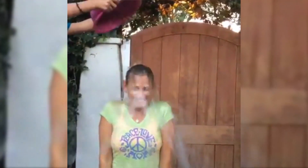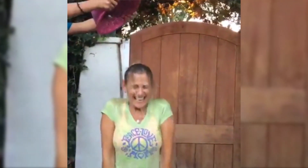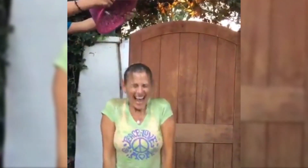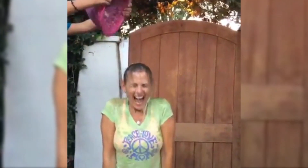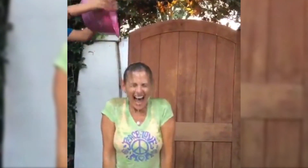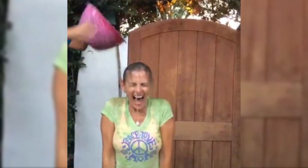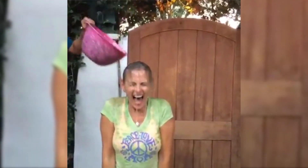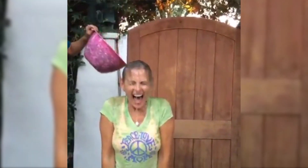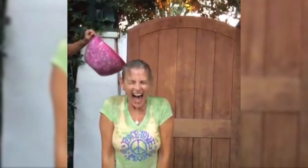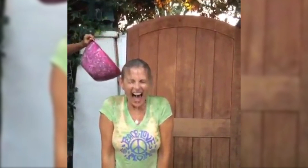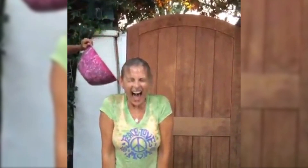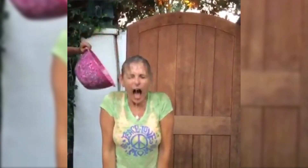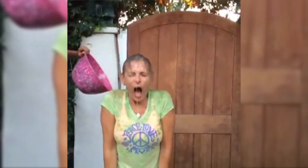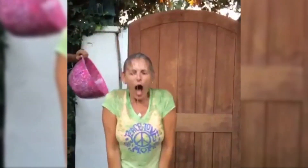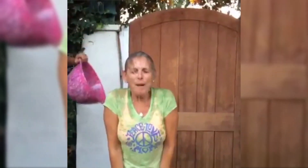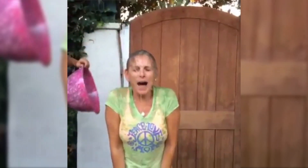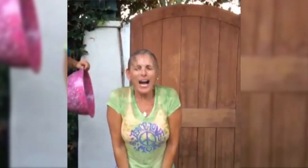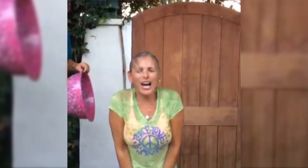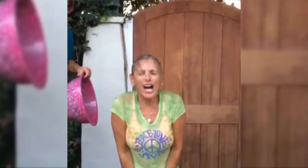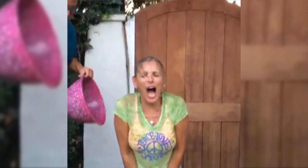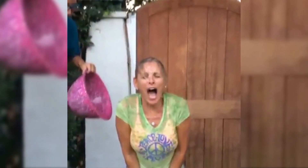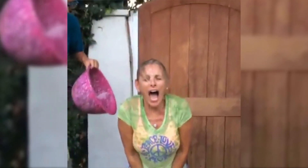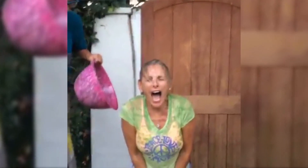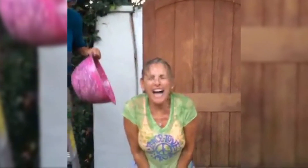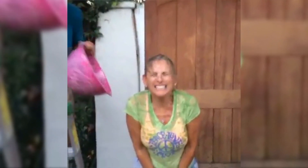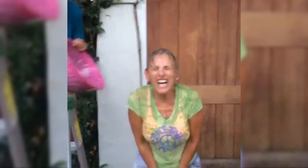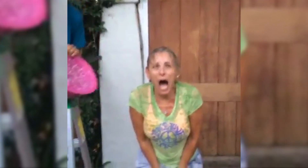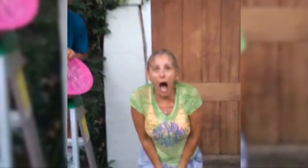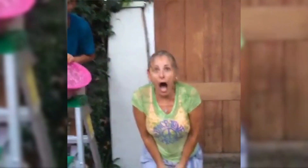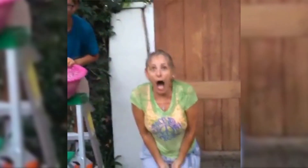(yells) Marlee: “OHMIGOD!”